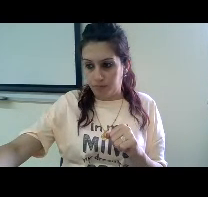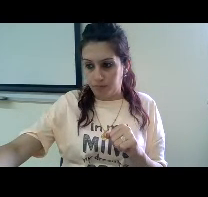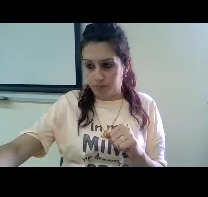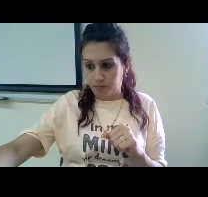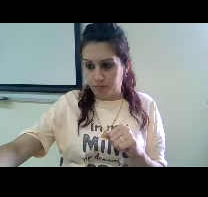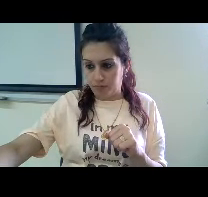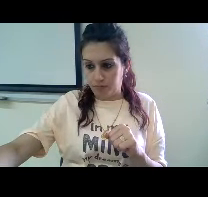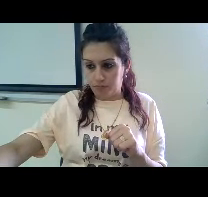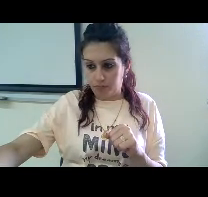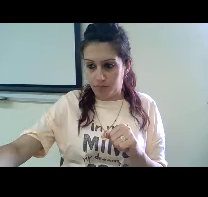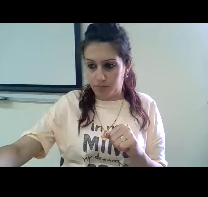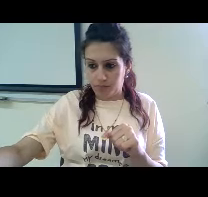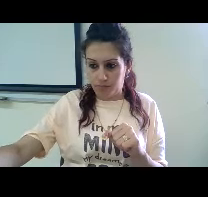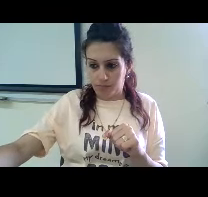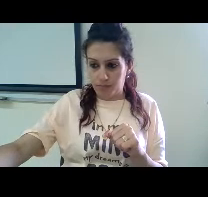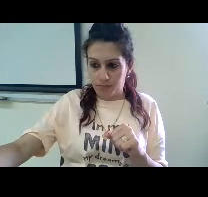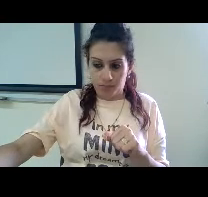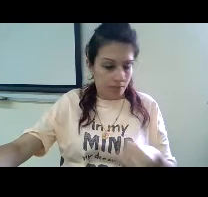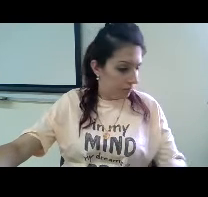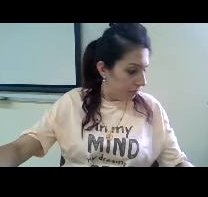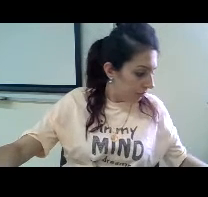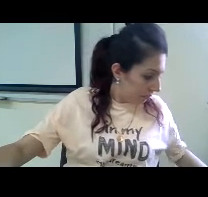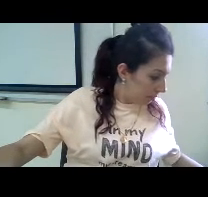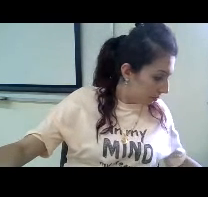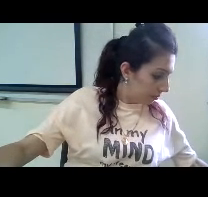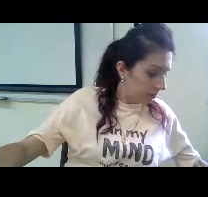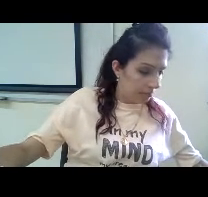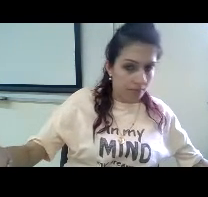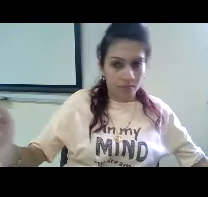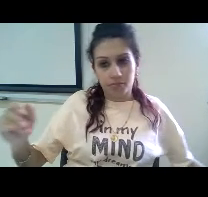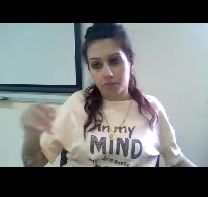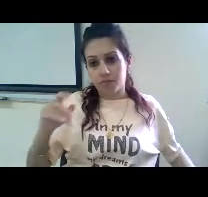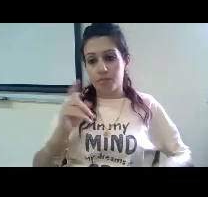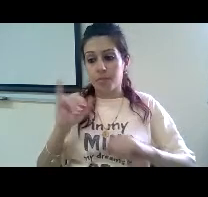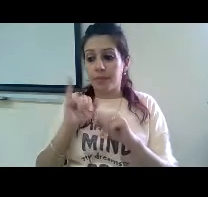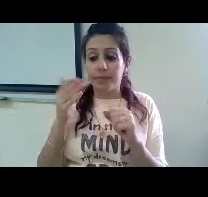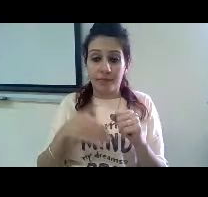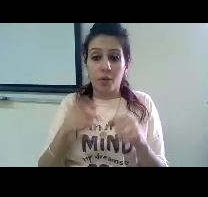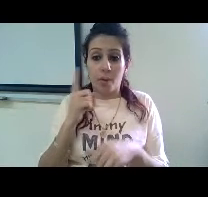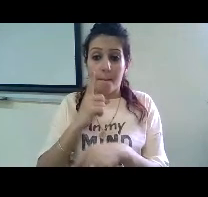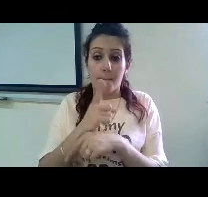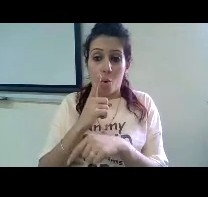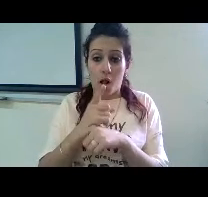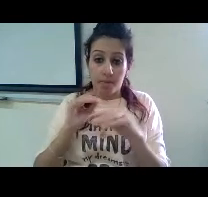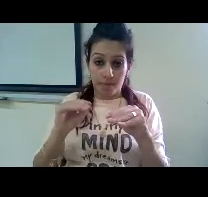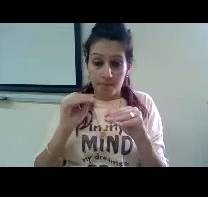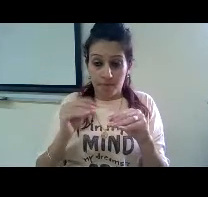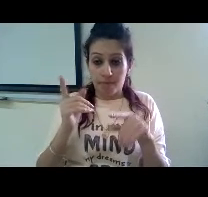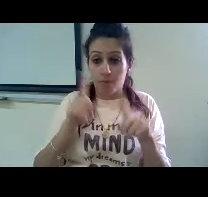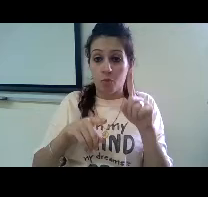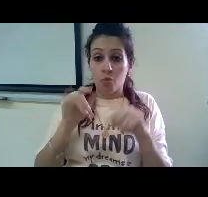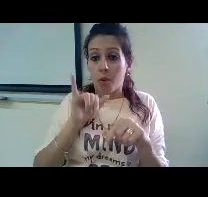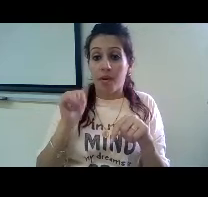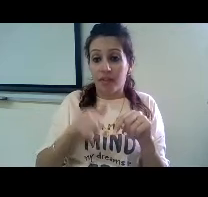A gatekeeper can be what you can see on the left hand side, preventing change.